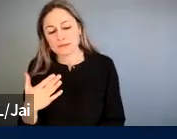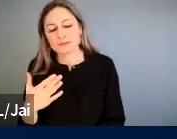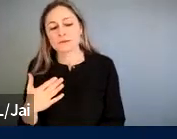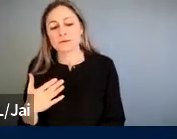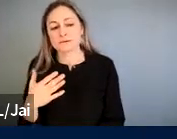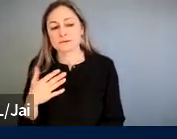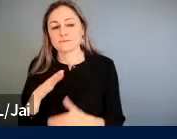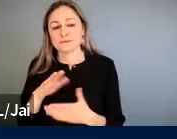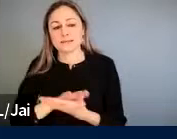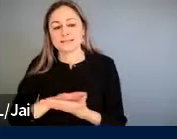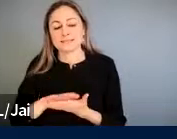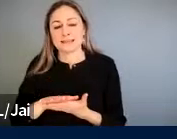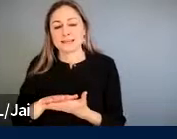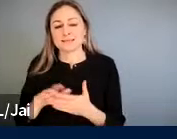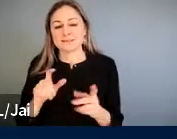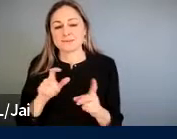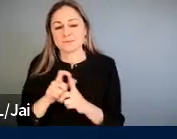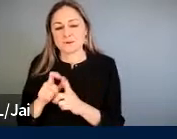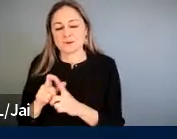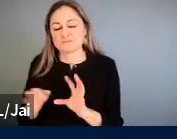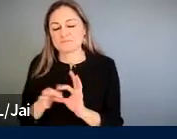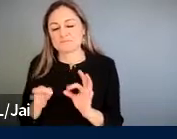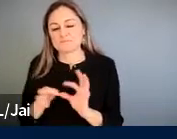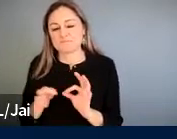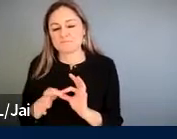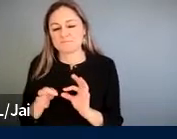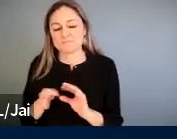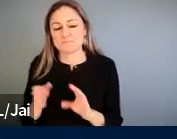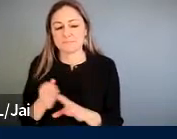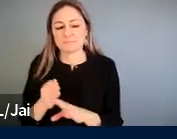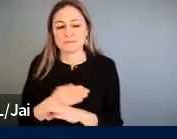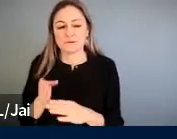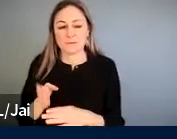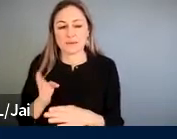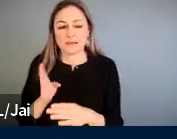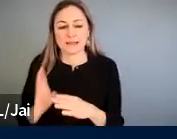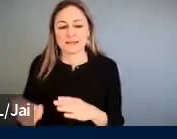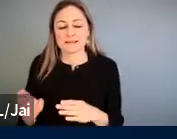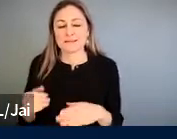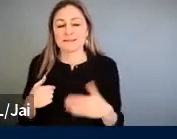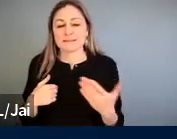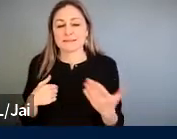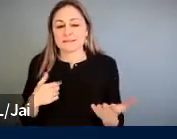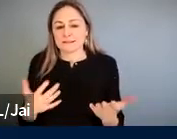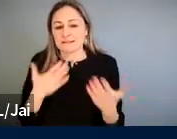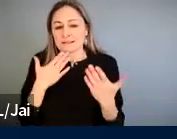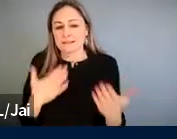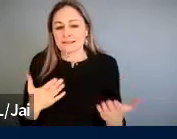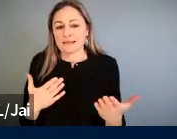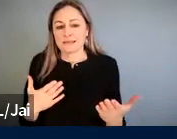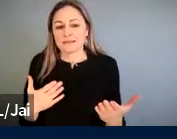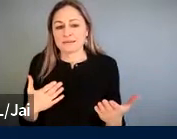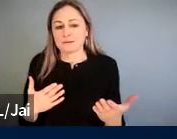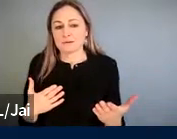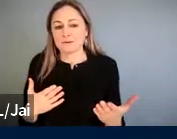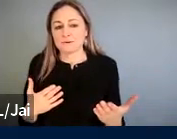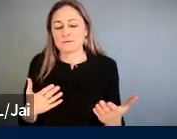words. Before we wrap up, I just want to say thank you and just what a true honor it has